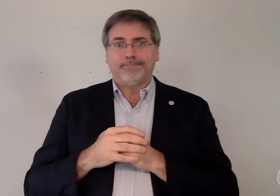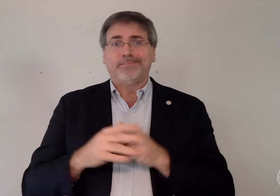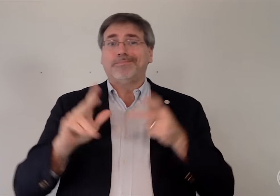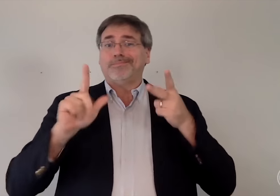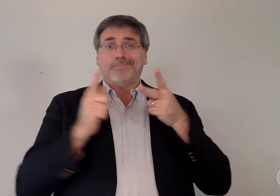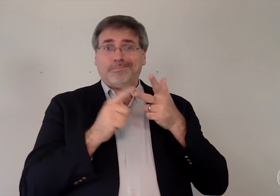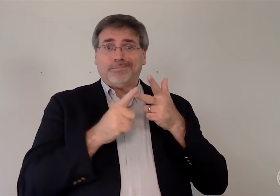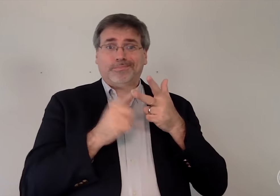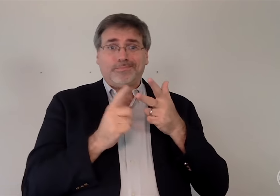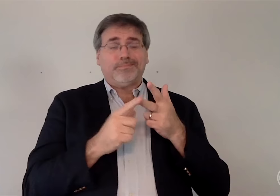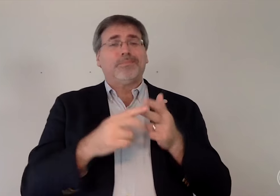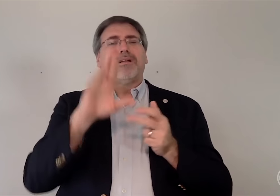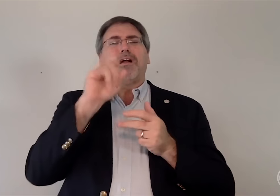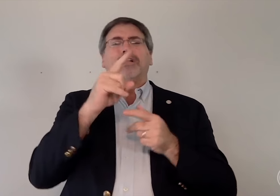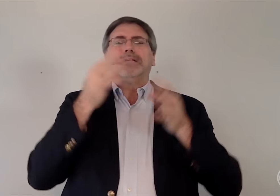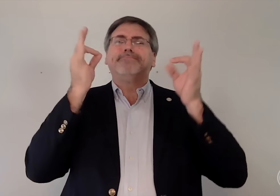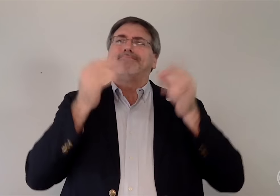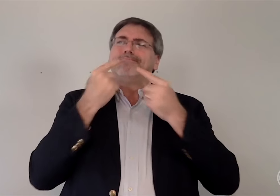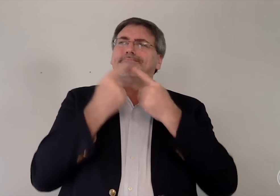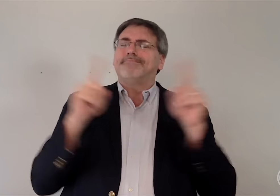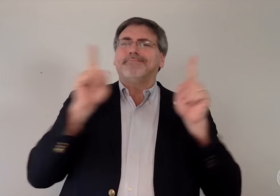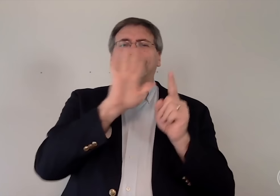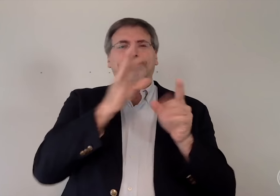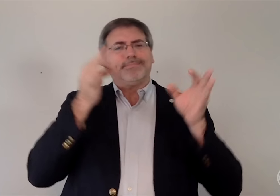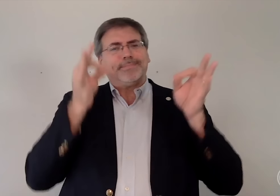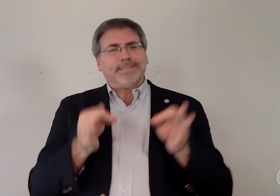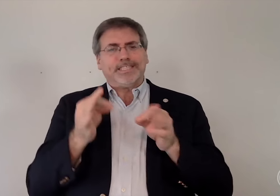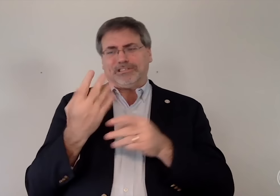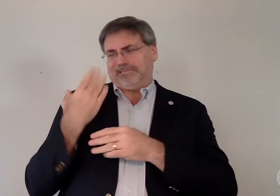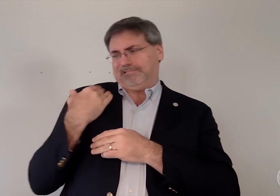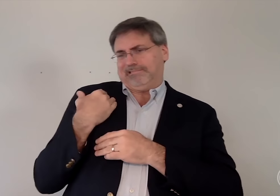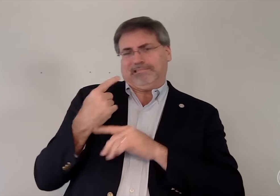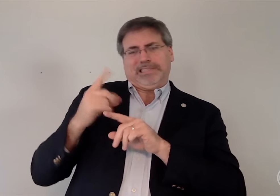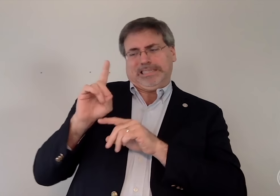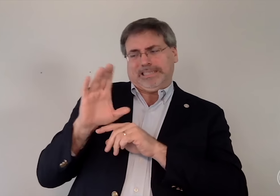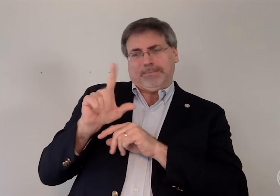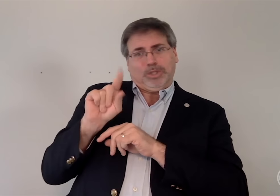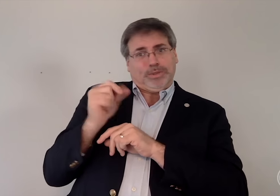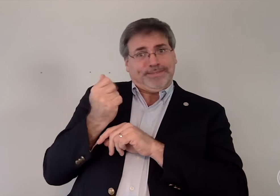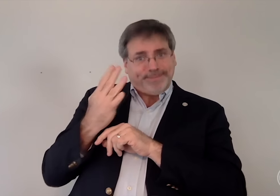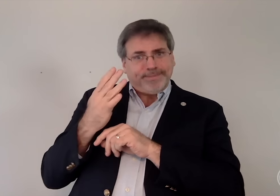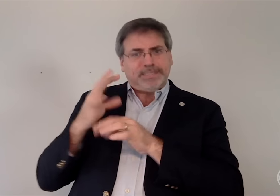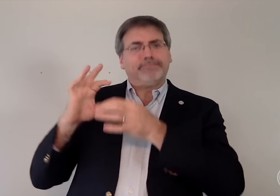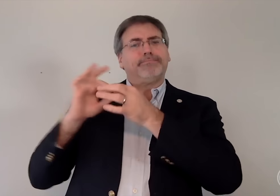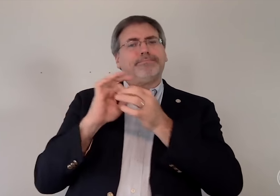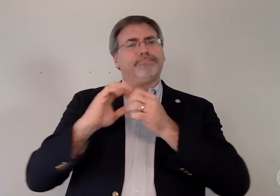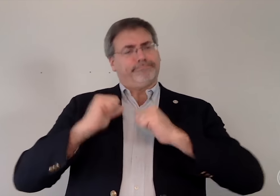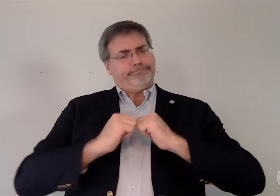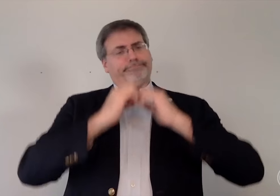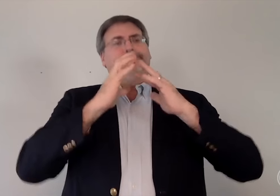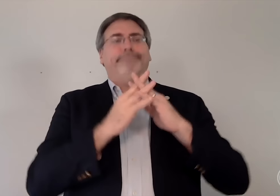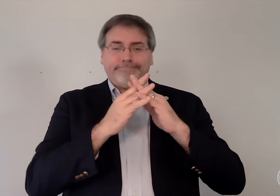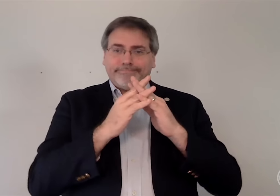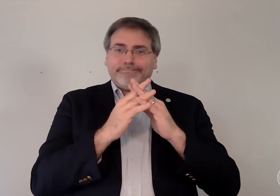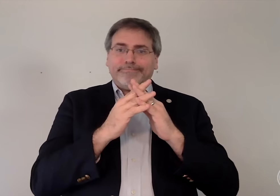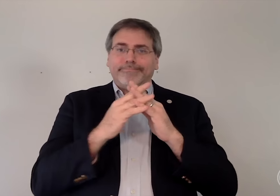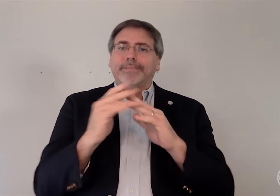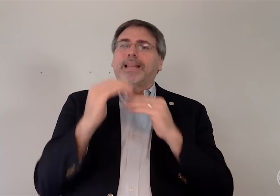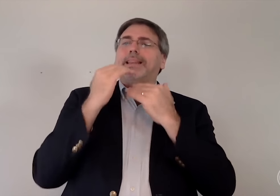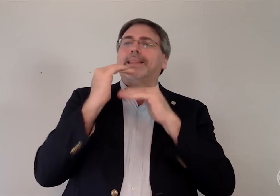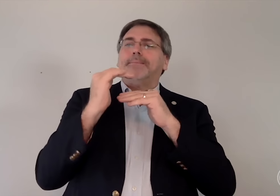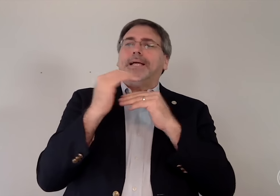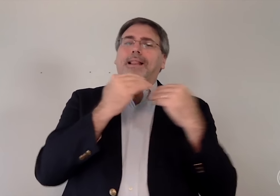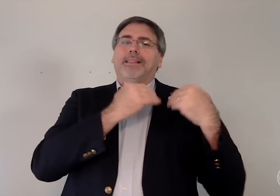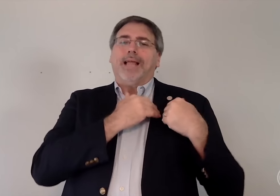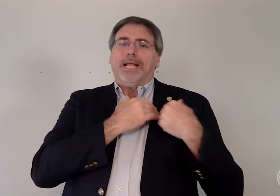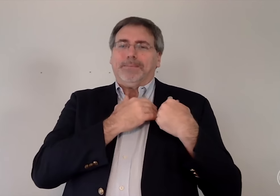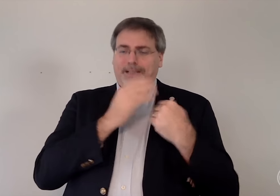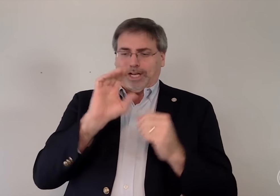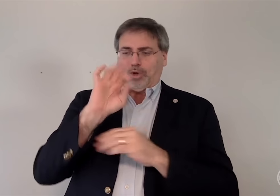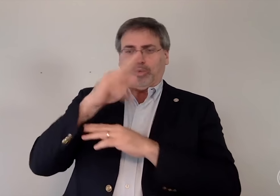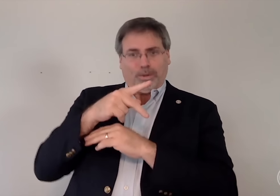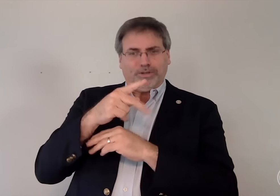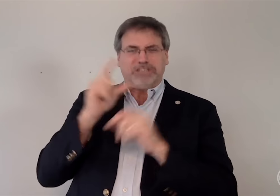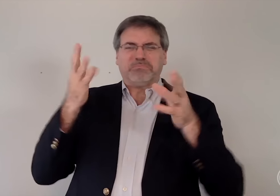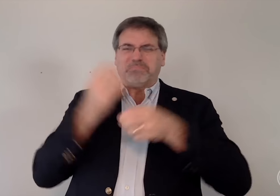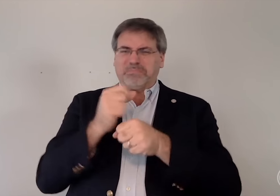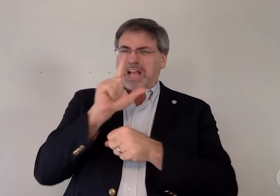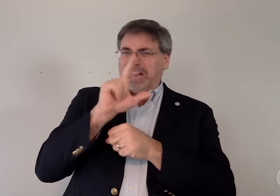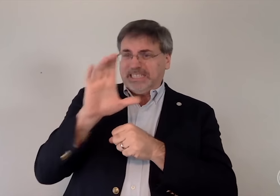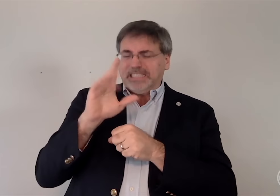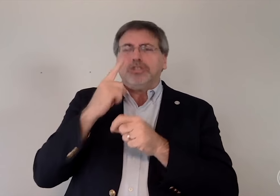Third, RID announced its decision in December 2015 to establish a Limited Liability Corporation (LLC)